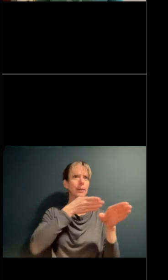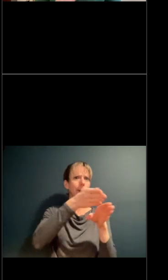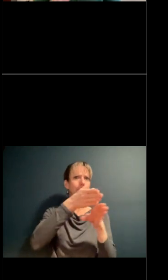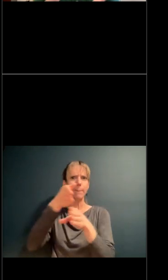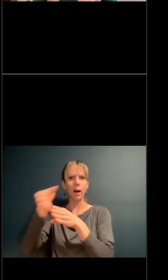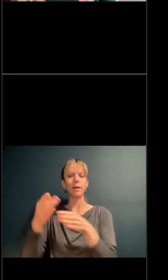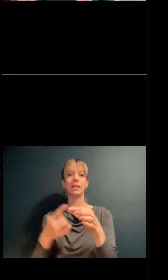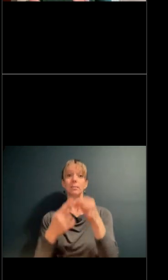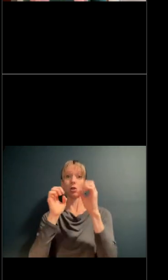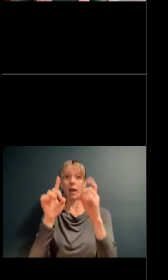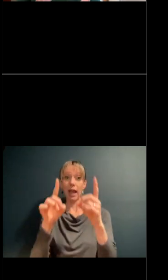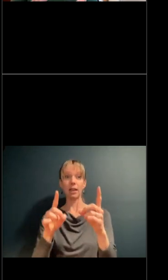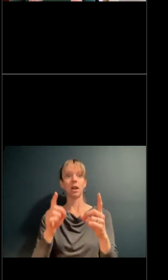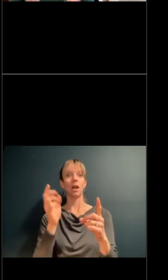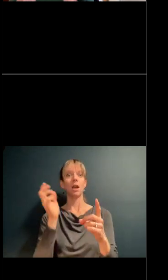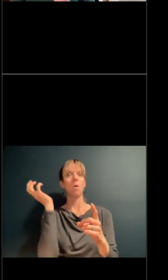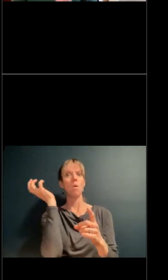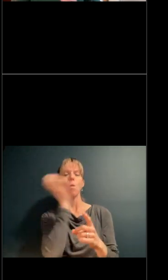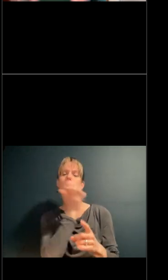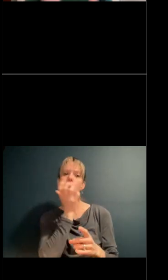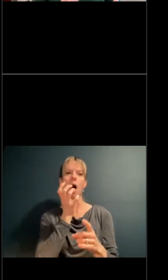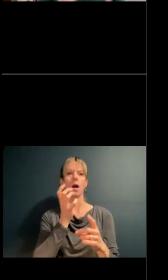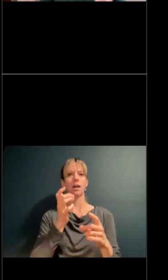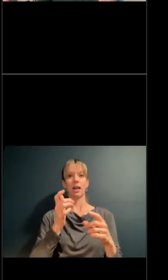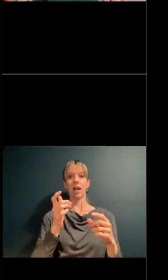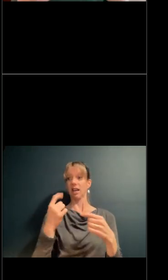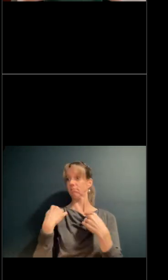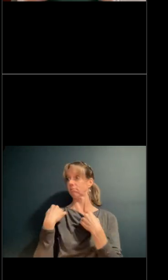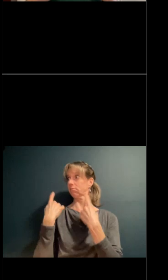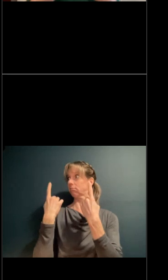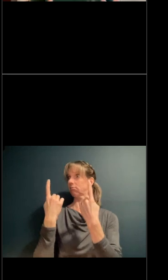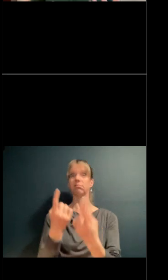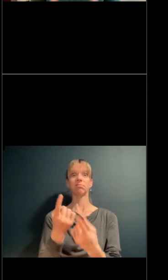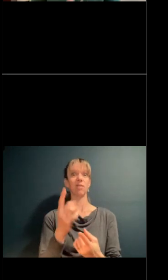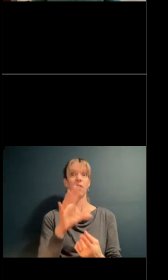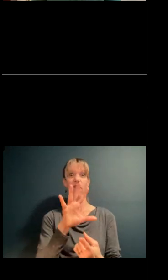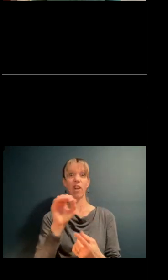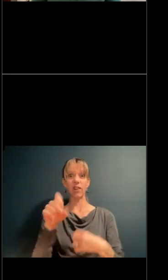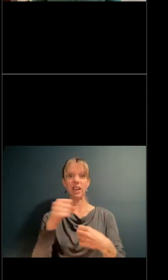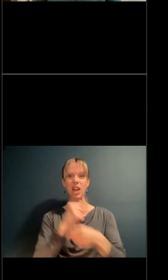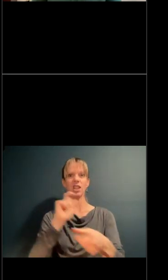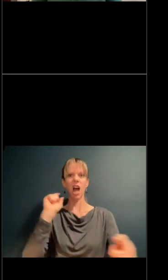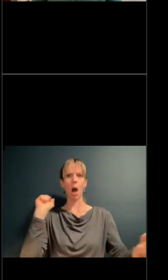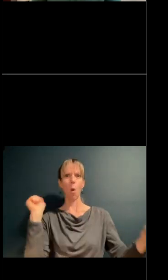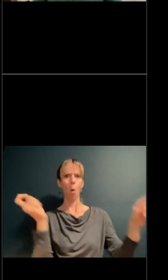And how dramatically they have changed over the last 50 years of my own lifetime.